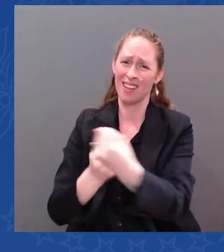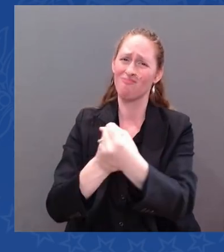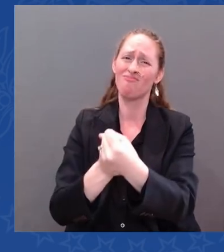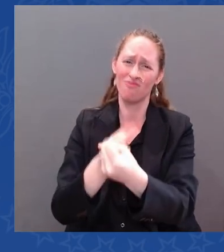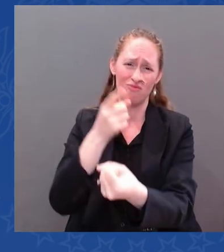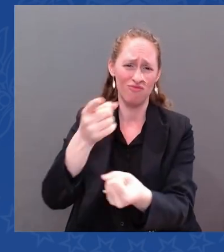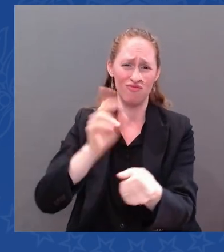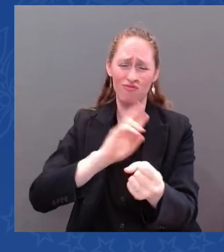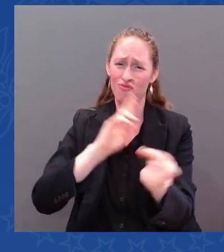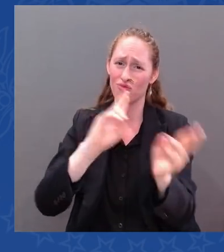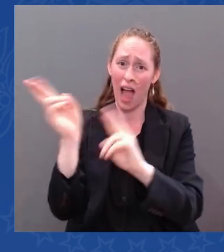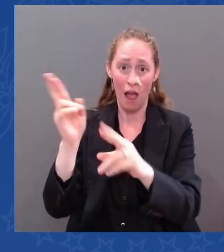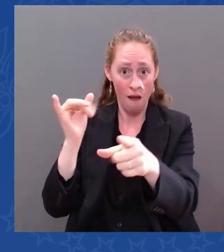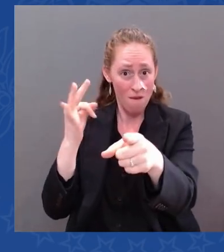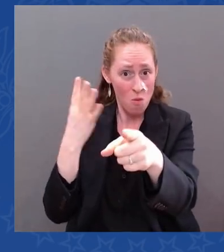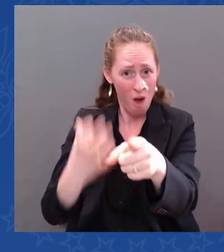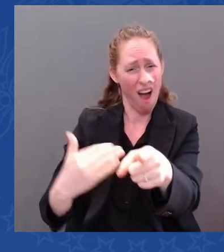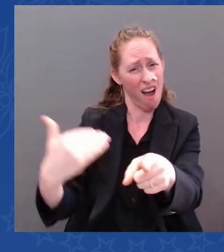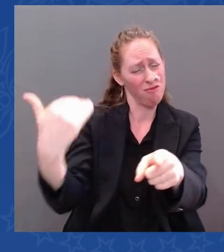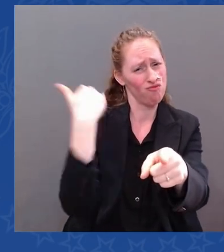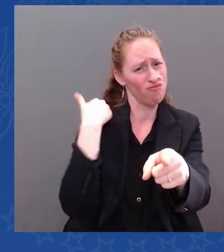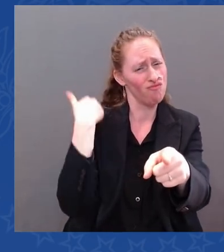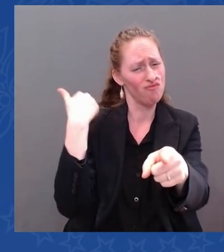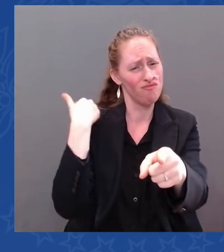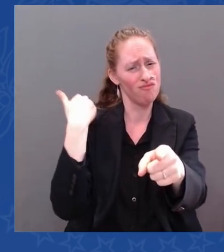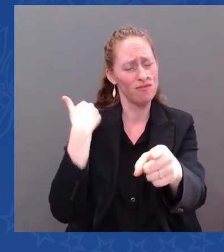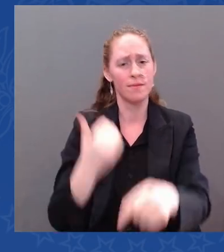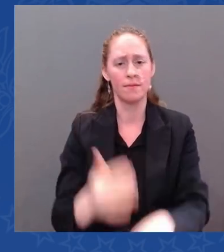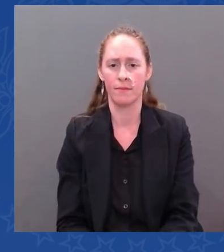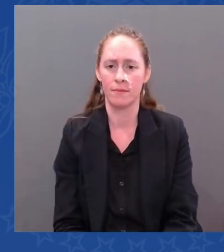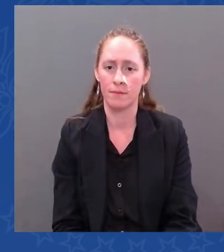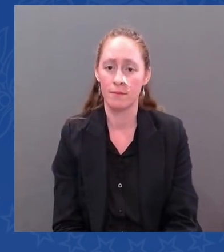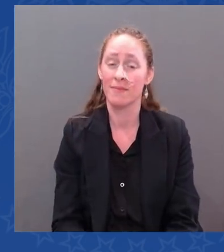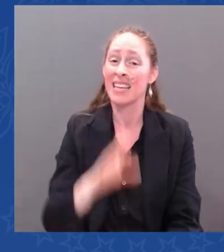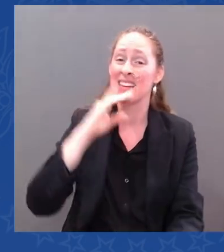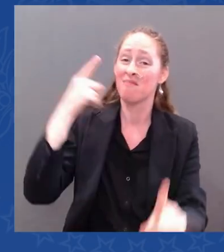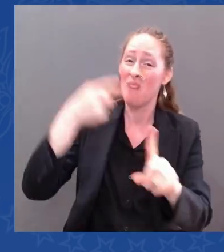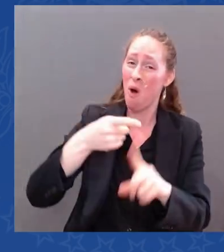to take them, not ours. Now we need to do what's necessary to support Ukraine,